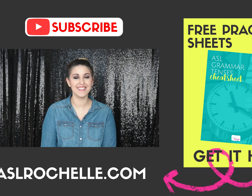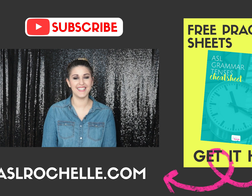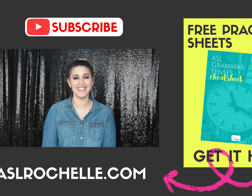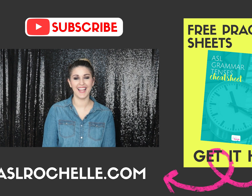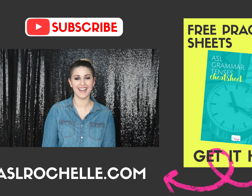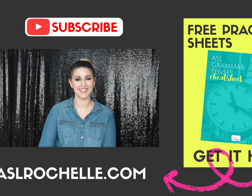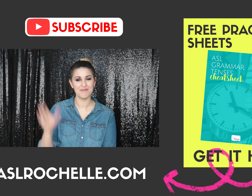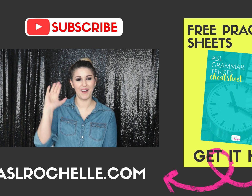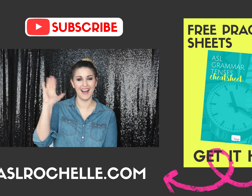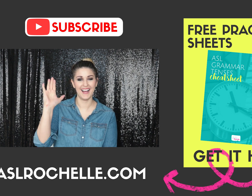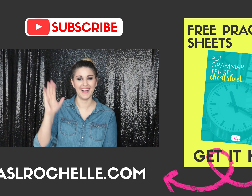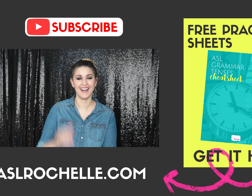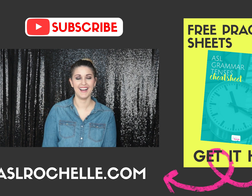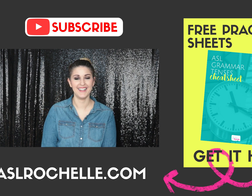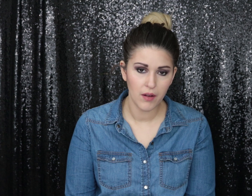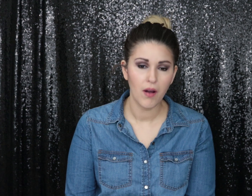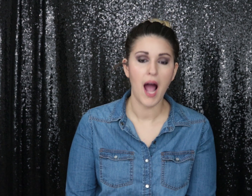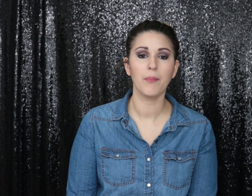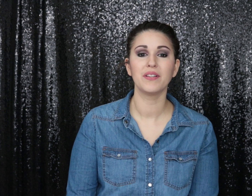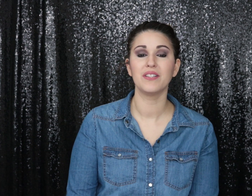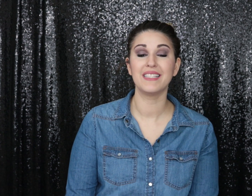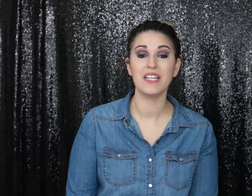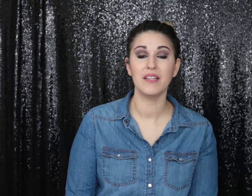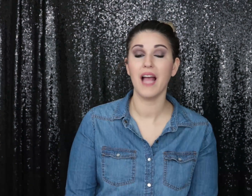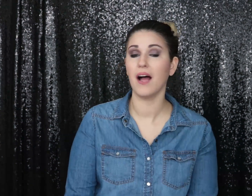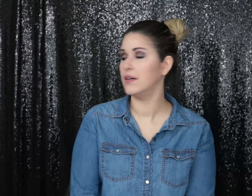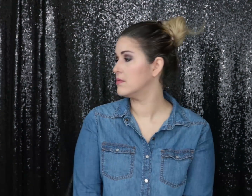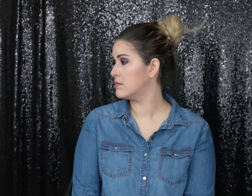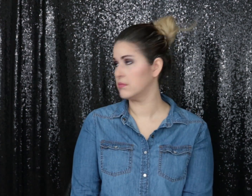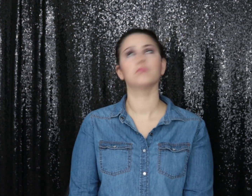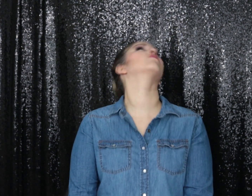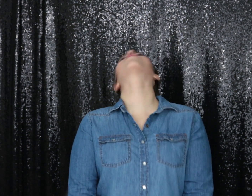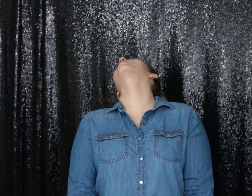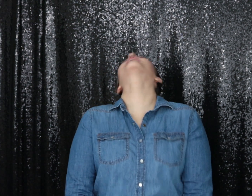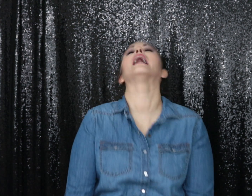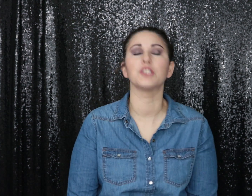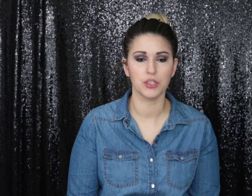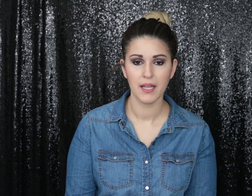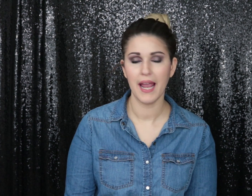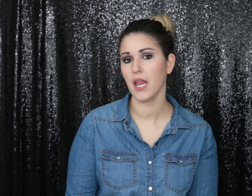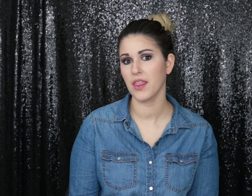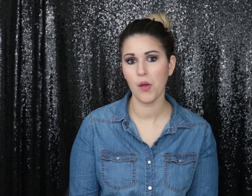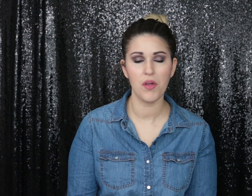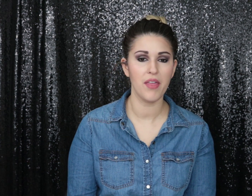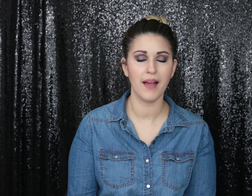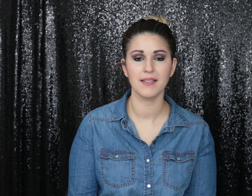I'll see you later. I'm good to tee. Not, oh my gosh. Anything with that?